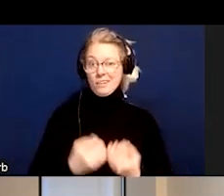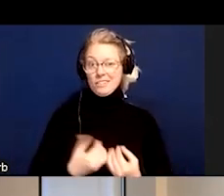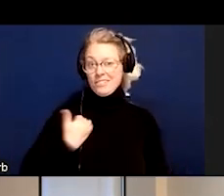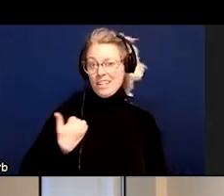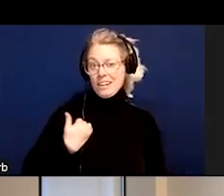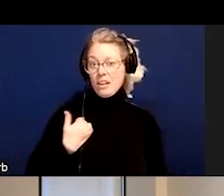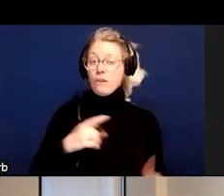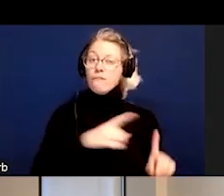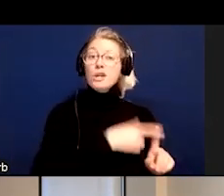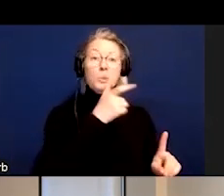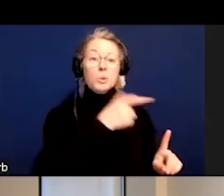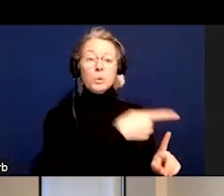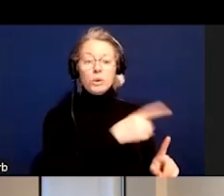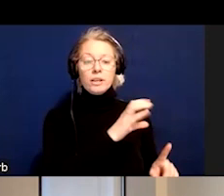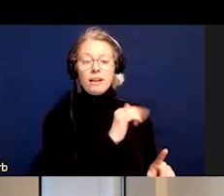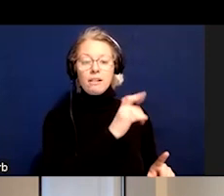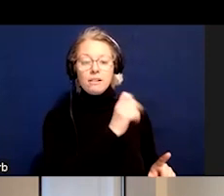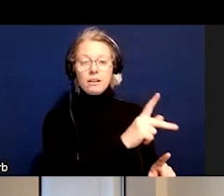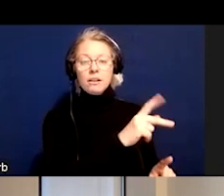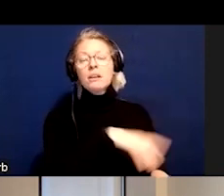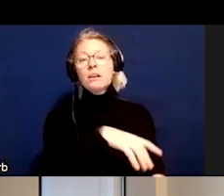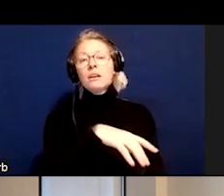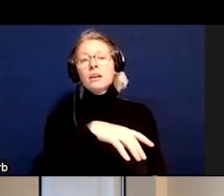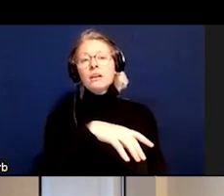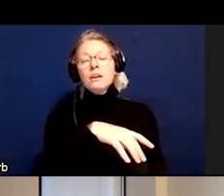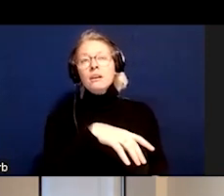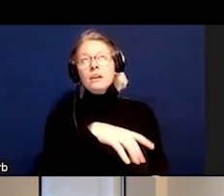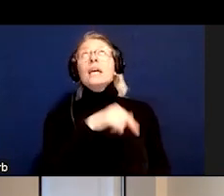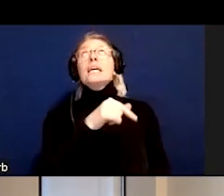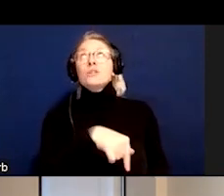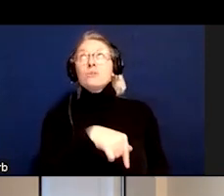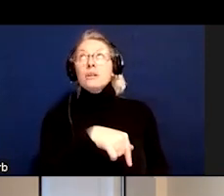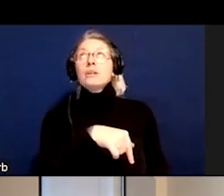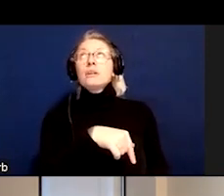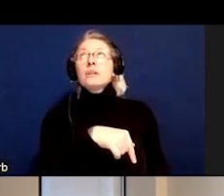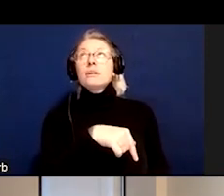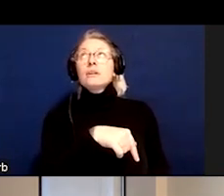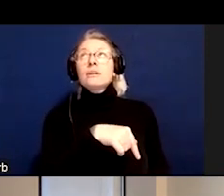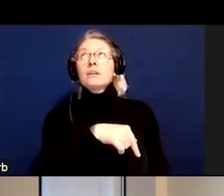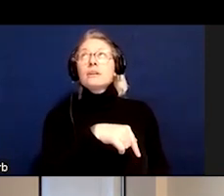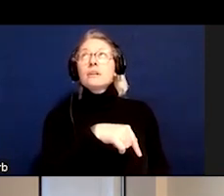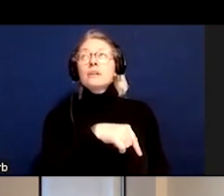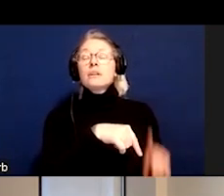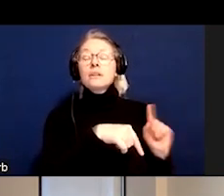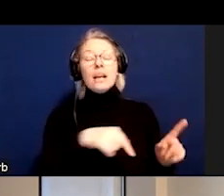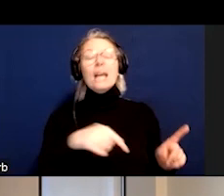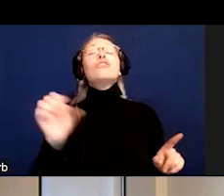being Calc in Quebec, yes, the Centre for Sustainable Practice in the Arts, and we're